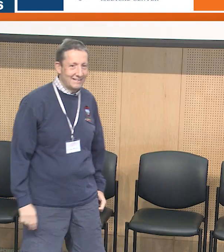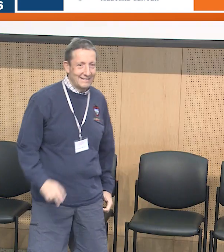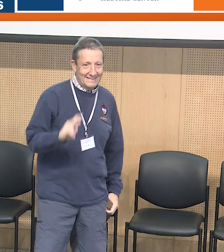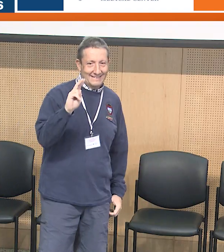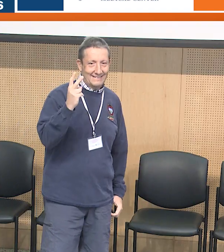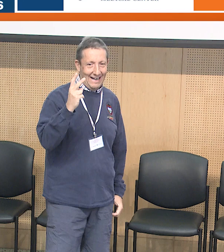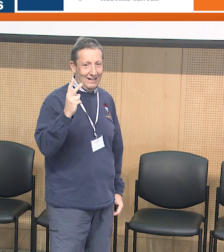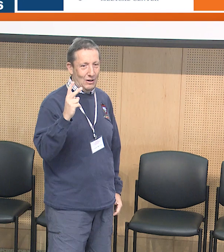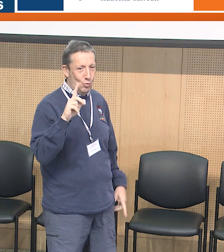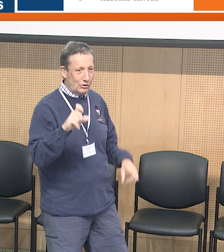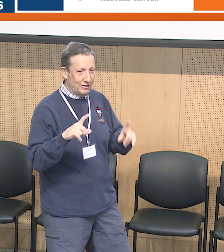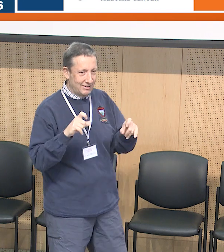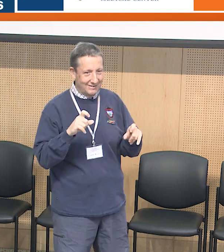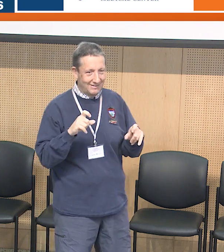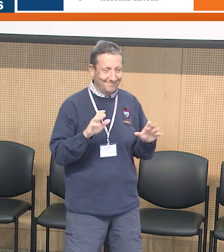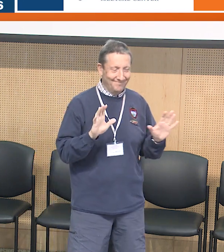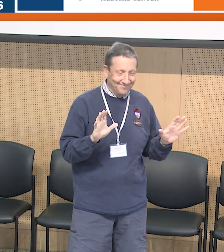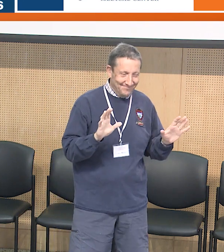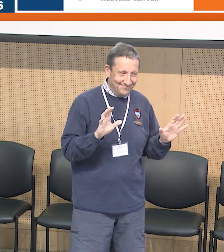Thank you. And our second question...